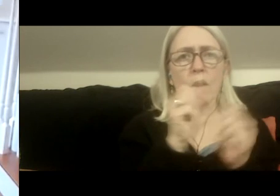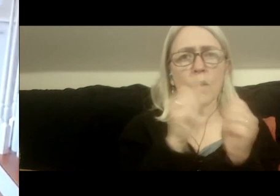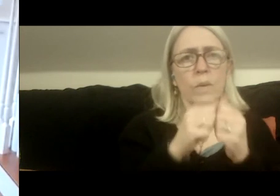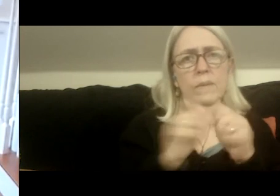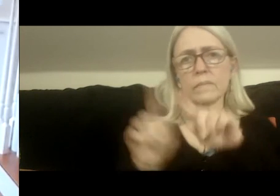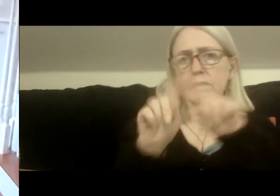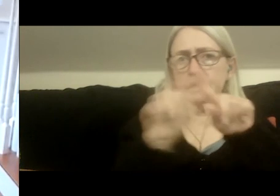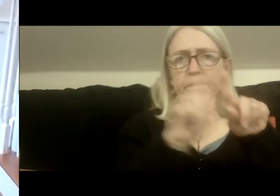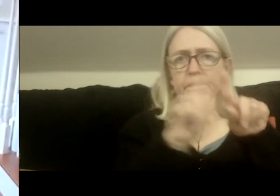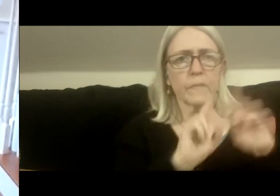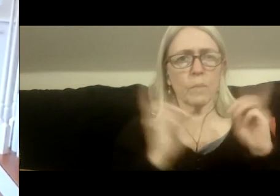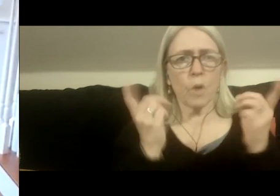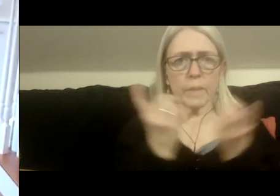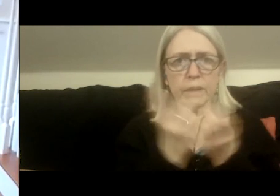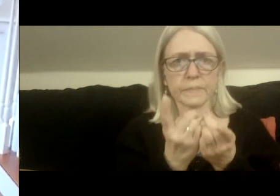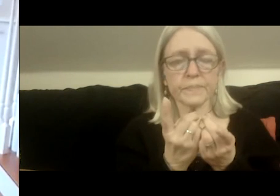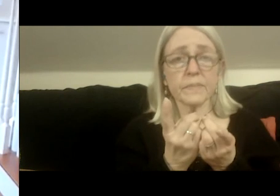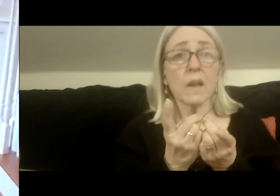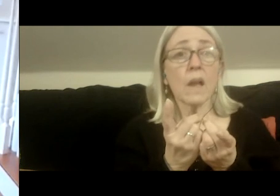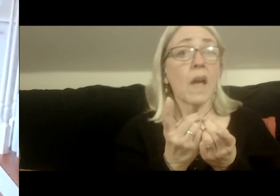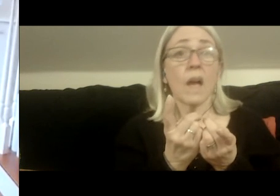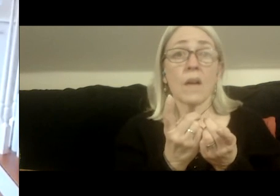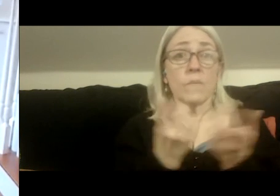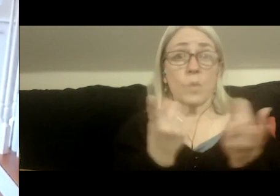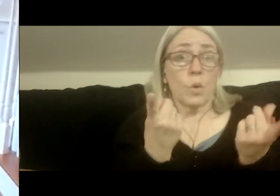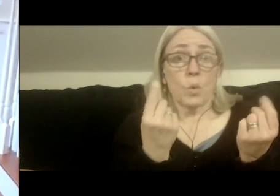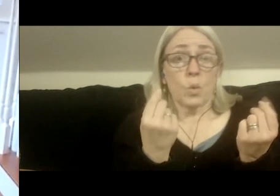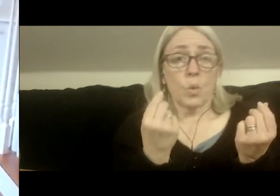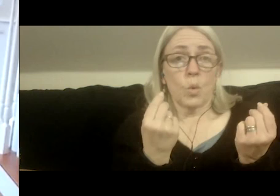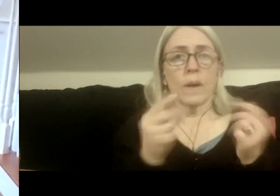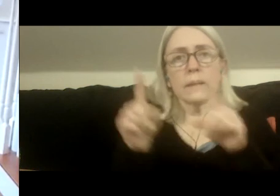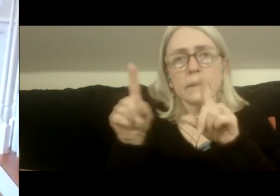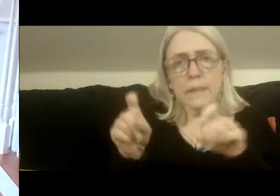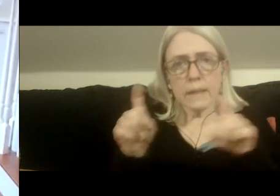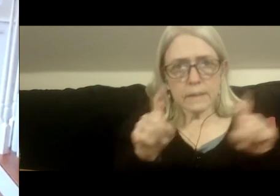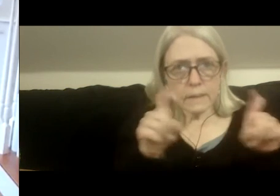campus-wide testing, contact tracing, and safety training were implemented.